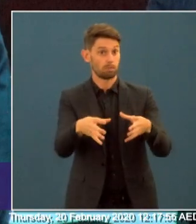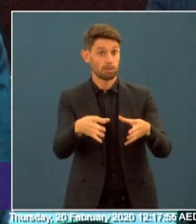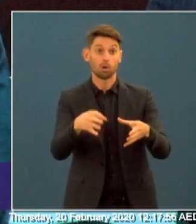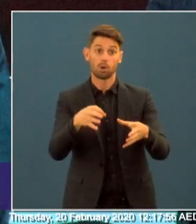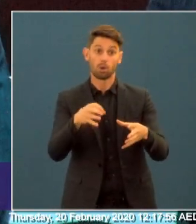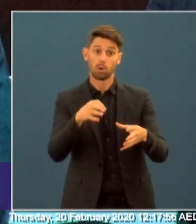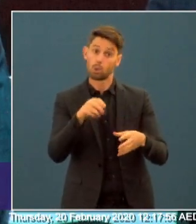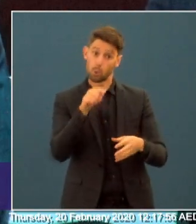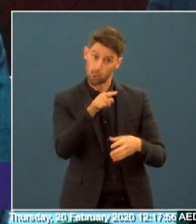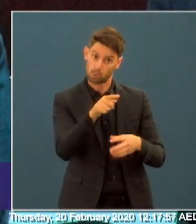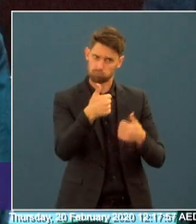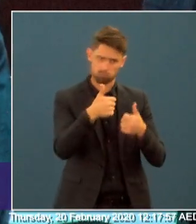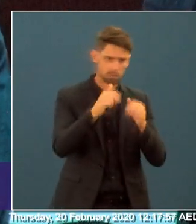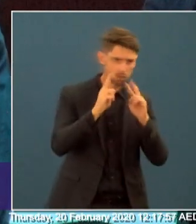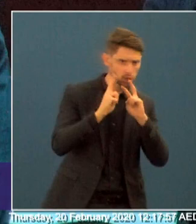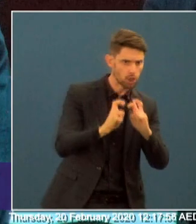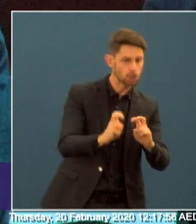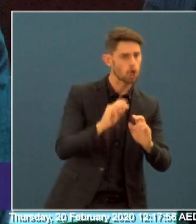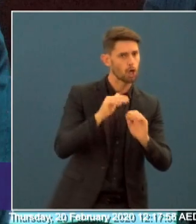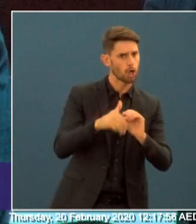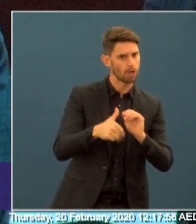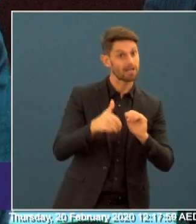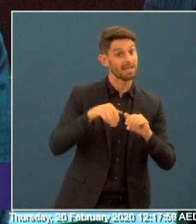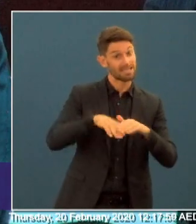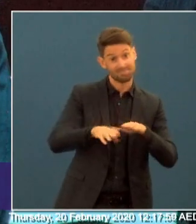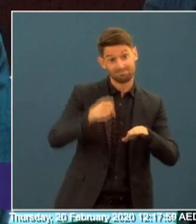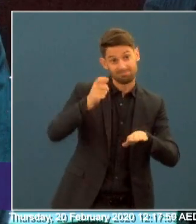research in looking at populations within the criminal justice system.